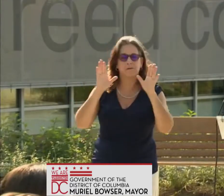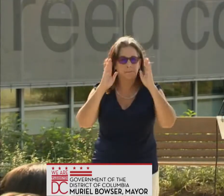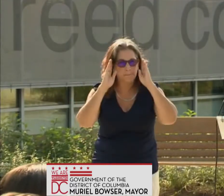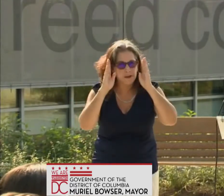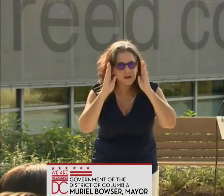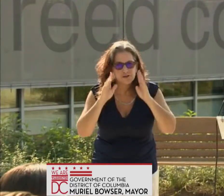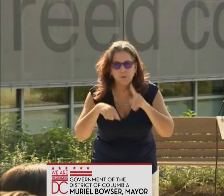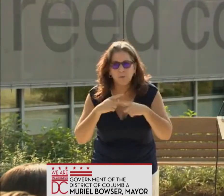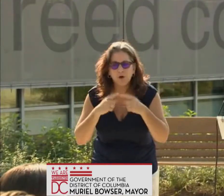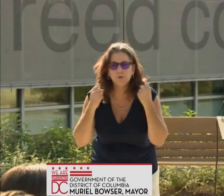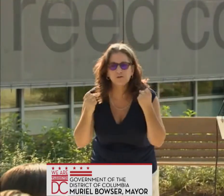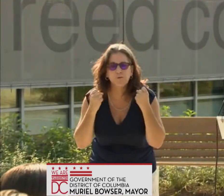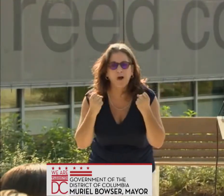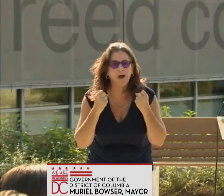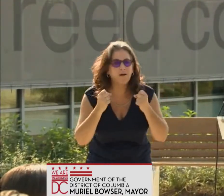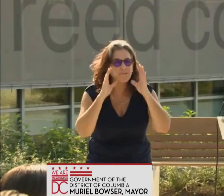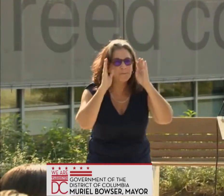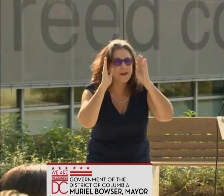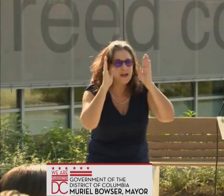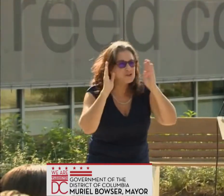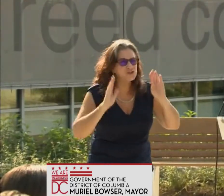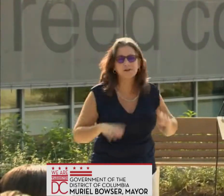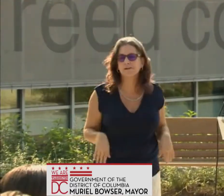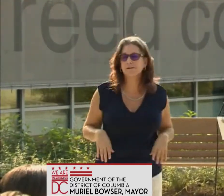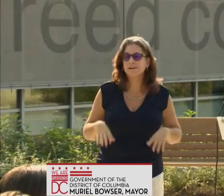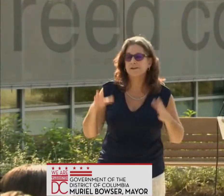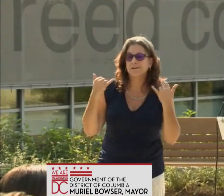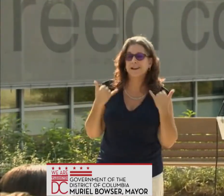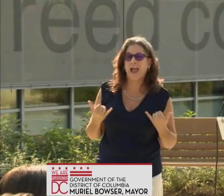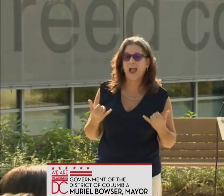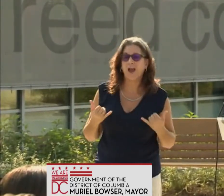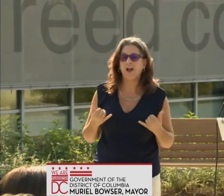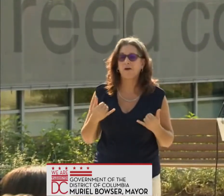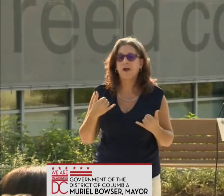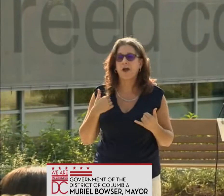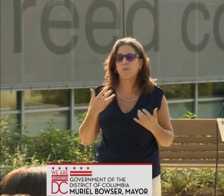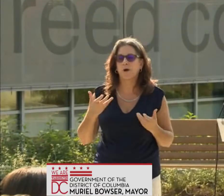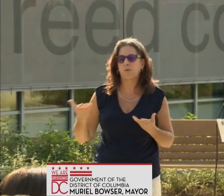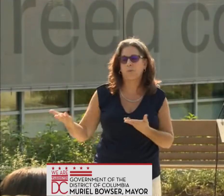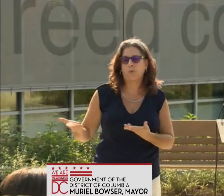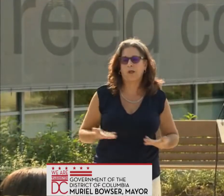now want to recognize the the members of the council who have been so critical to